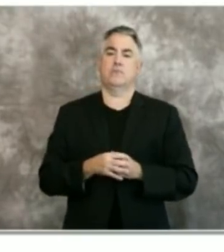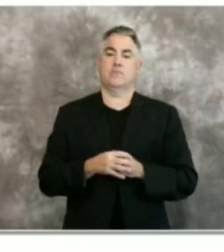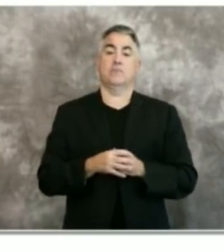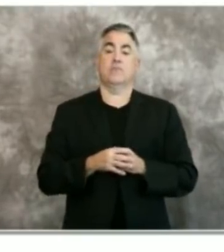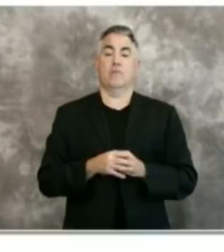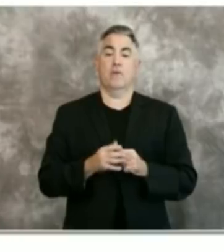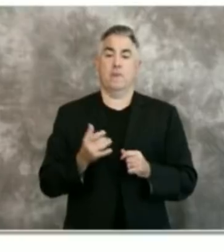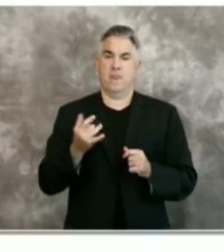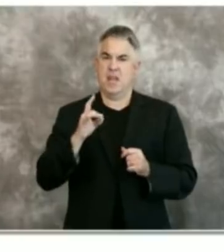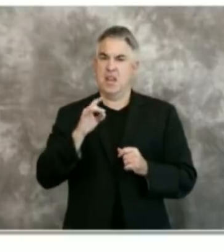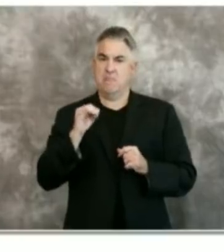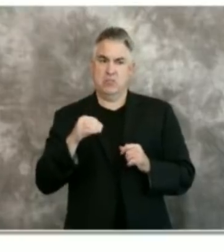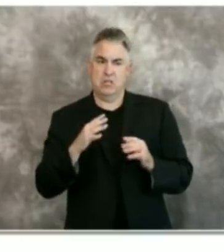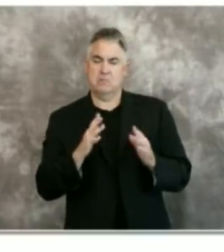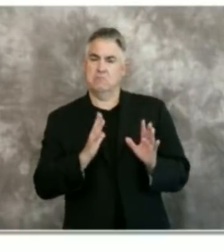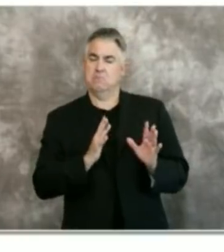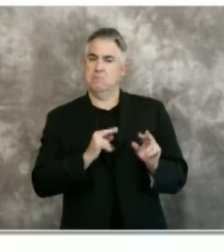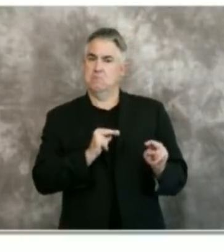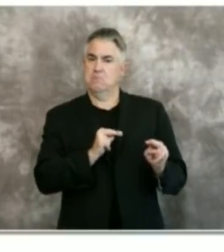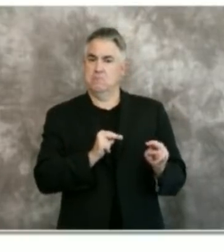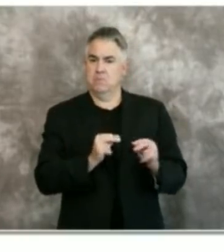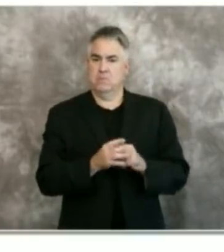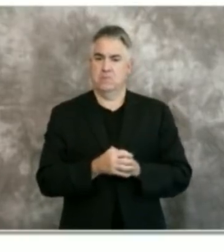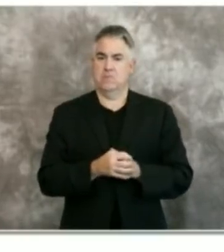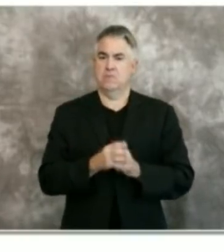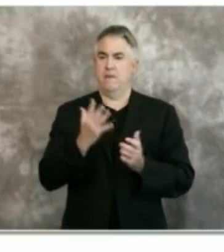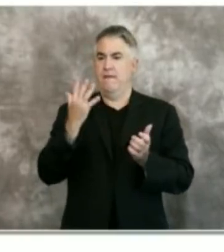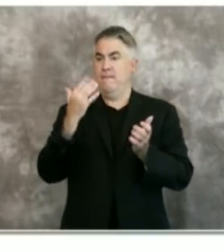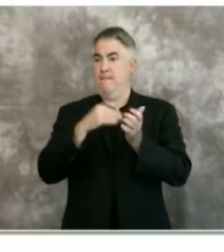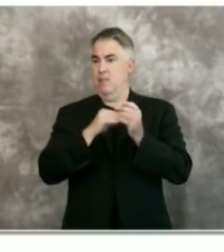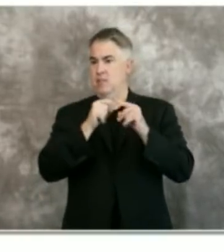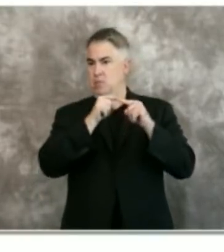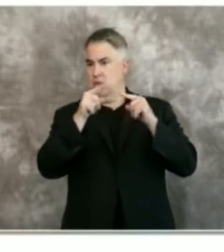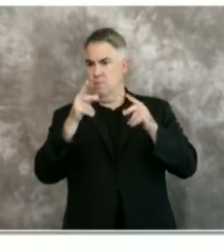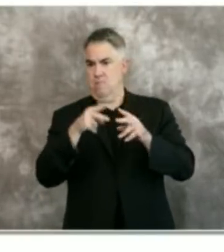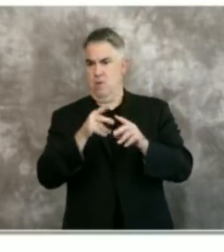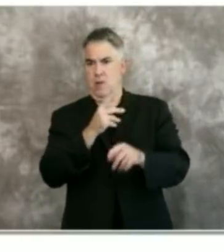NIGHT YOU DOWN JUST A LITTLE BIT THERE ARE 38 O WELL BELOW